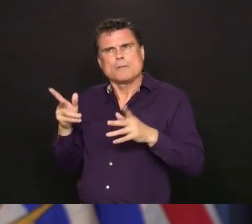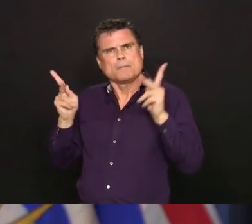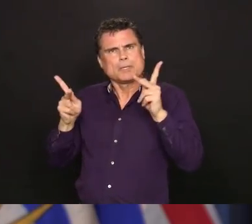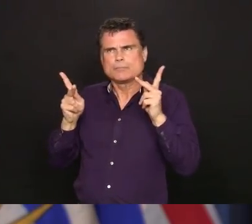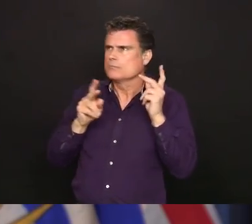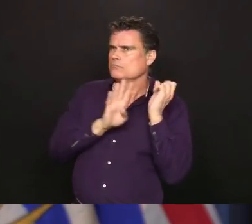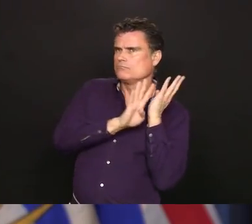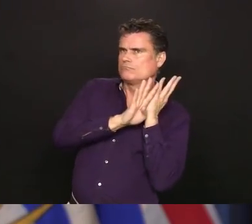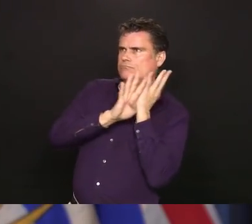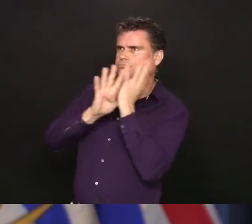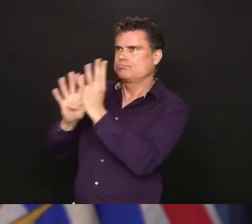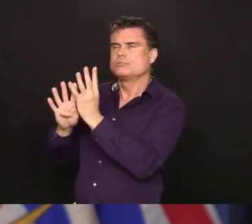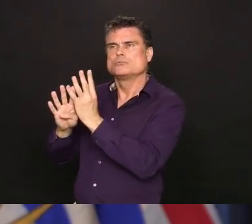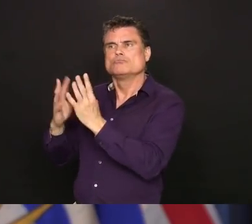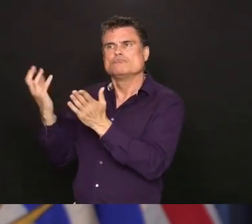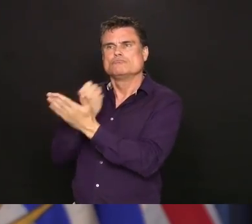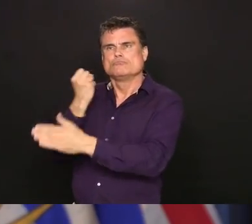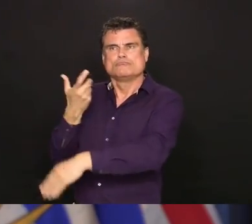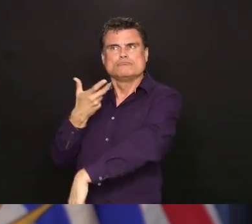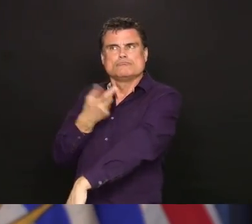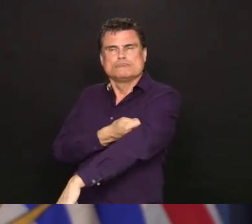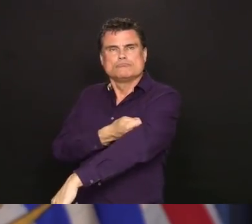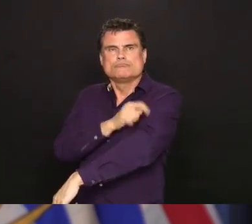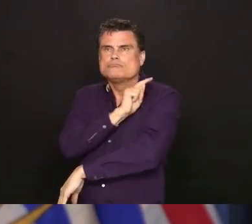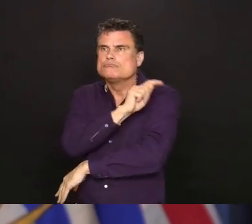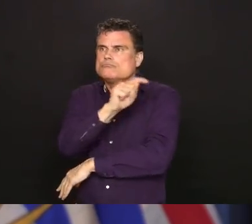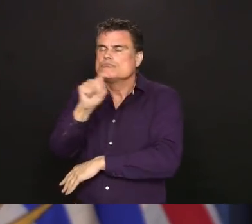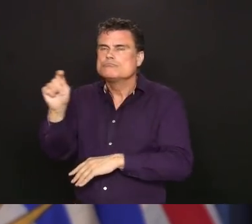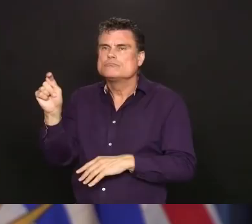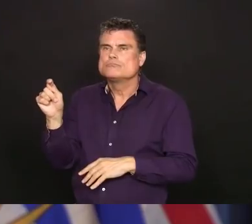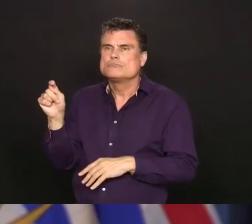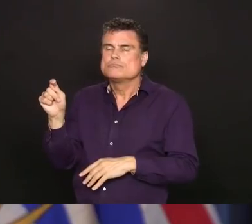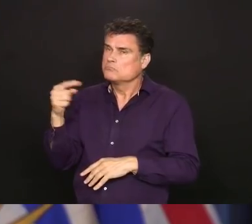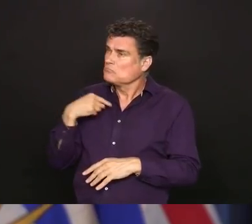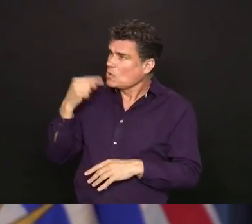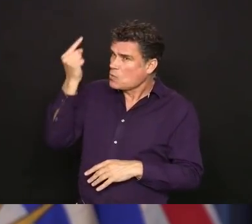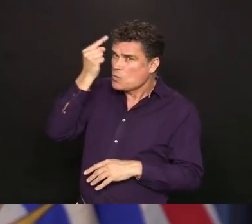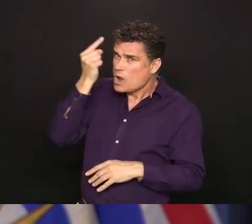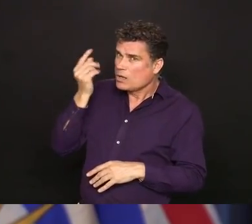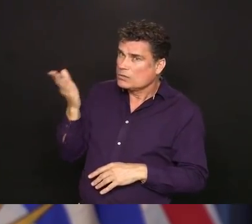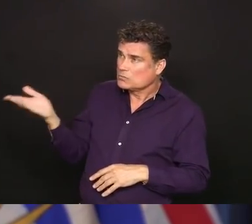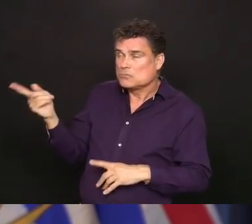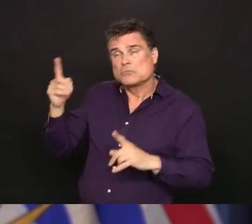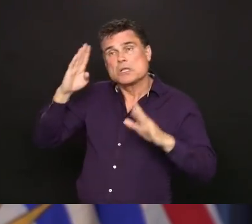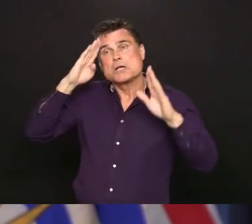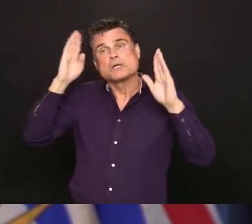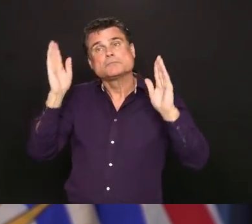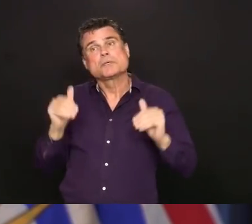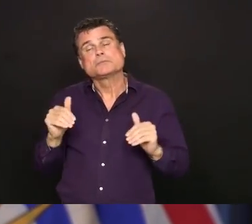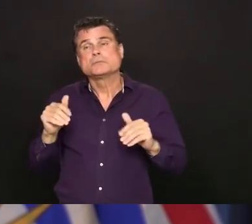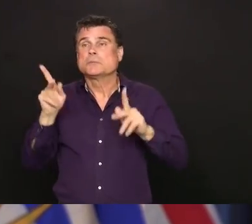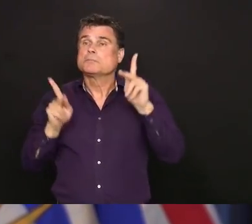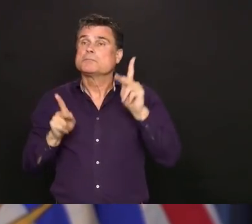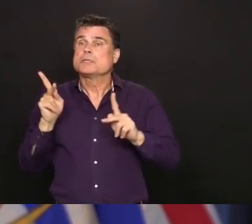Do we know what kind of compliance with a vaccine program is going to be necessary in order to